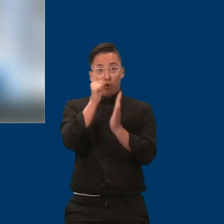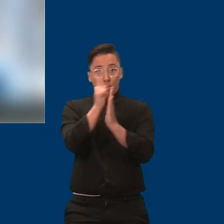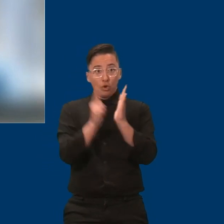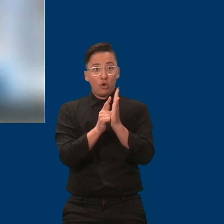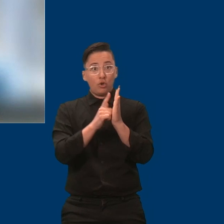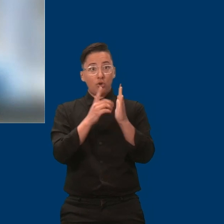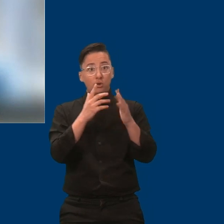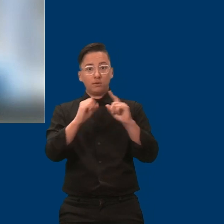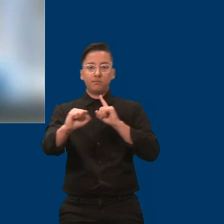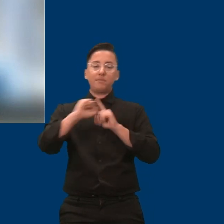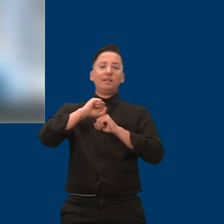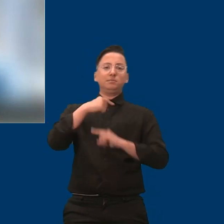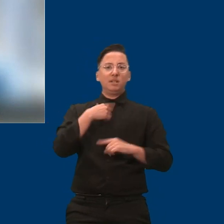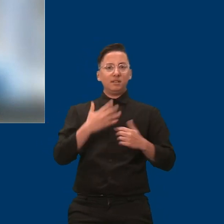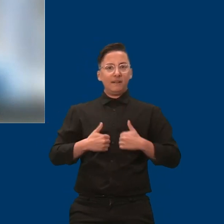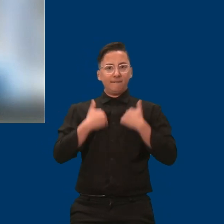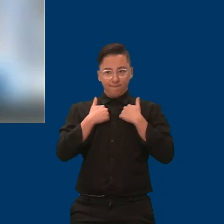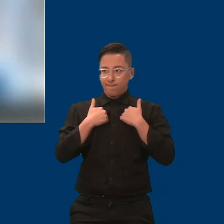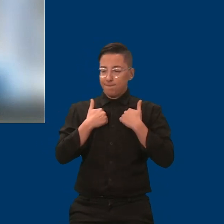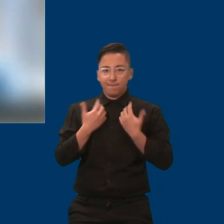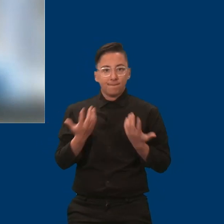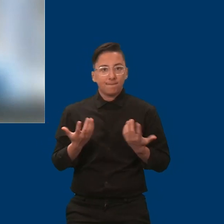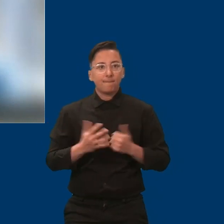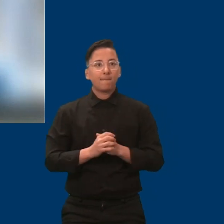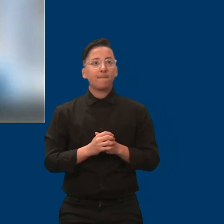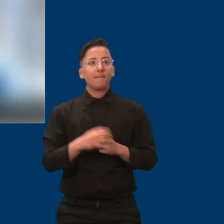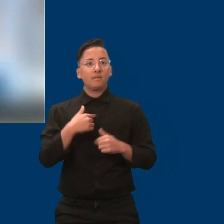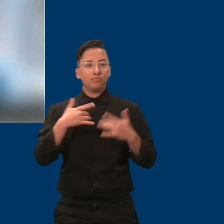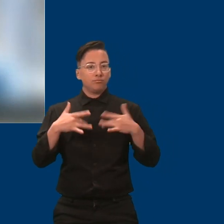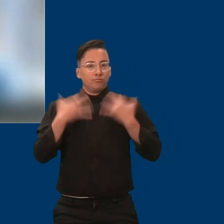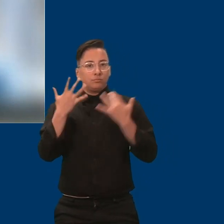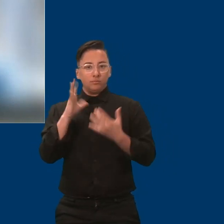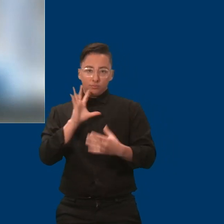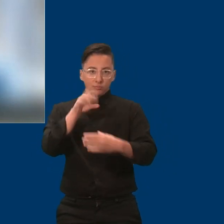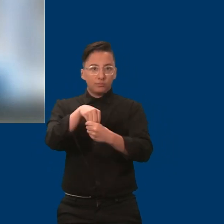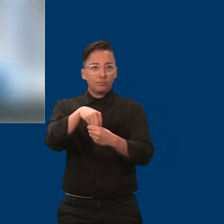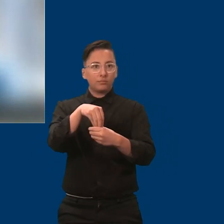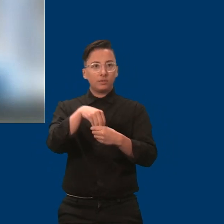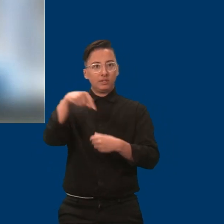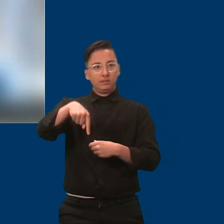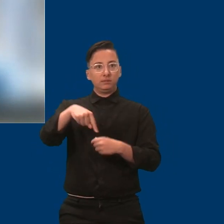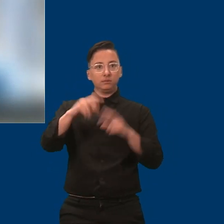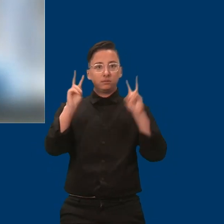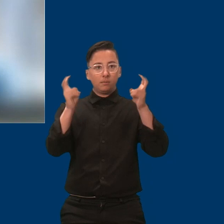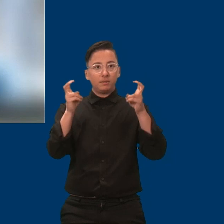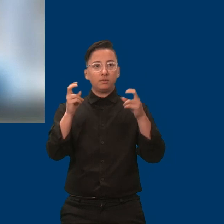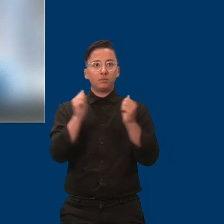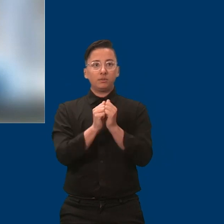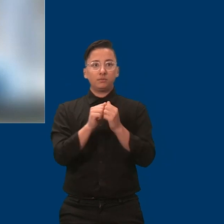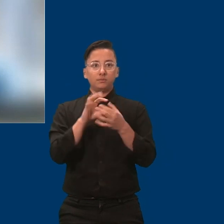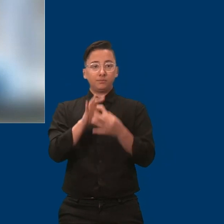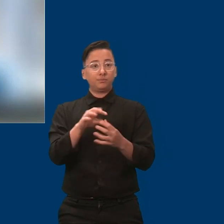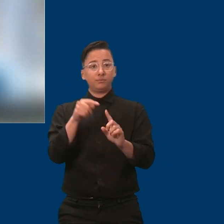I'm pleased to participate in this segment, inclusive higher education, a conversation between Mary Hauff, representing